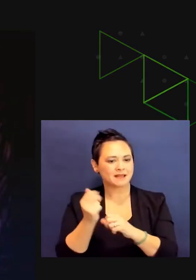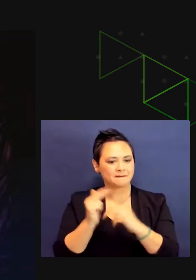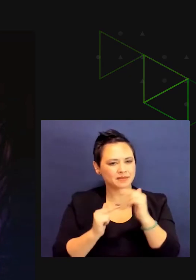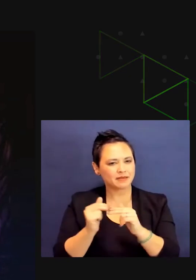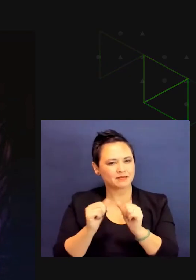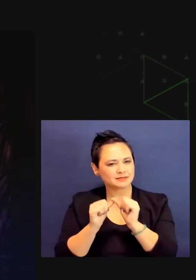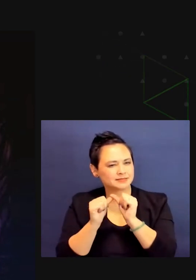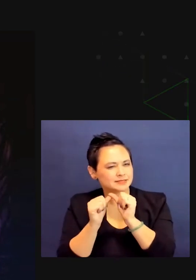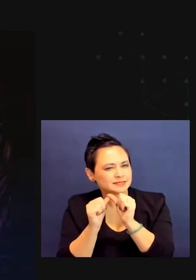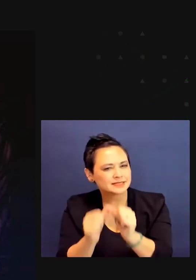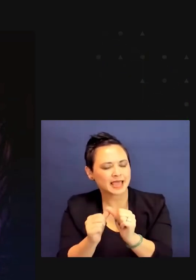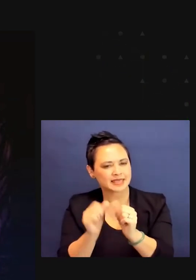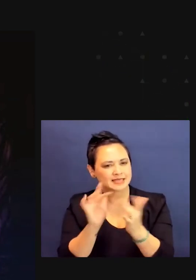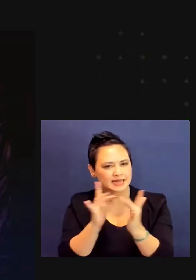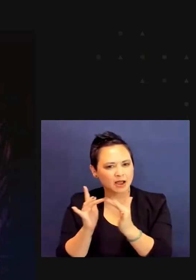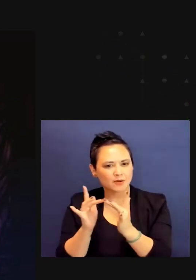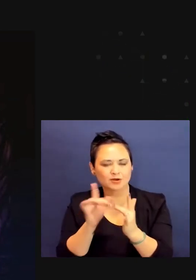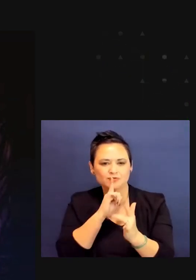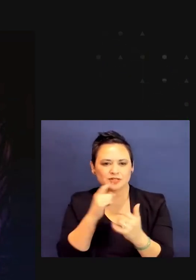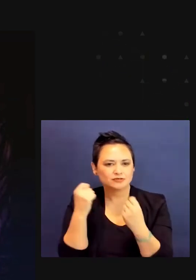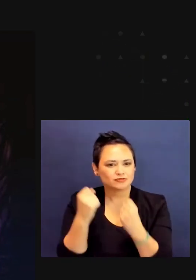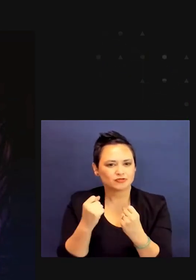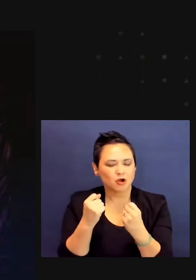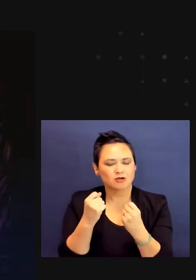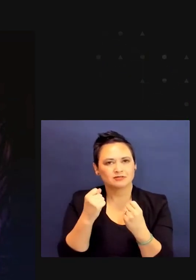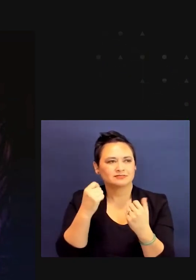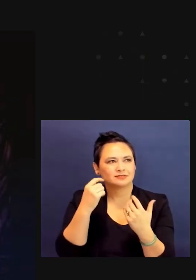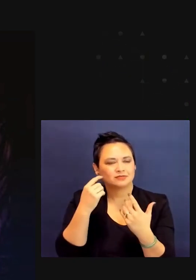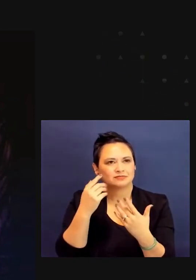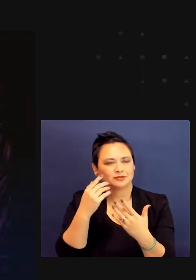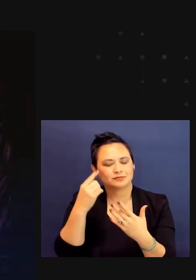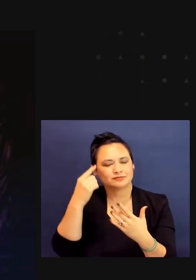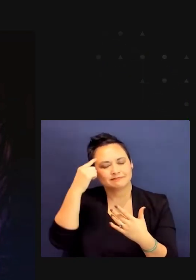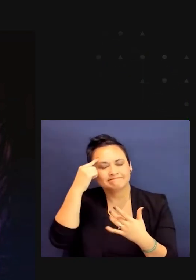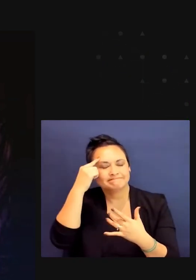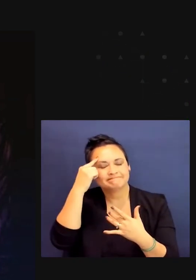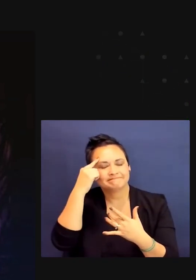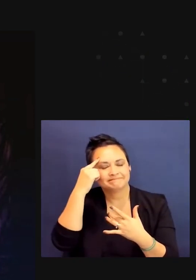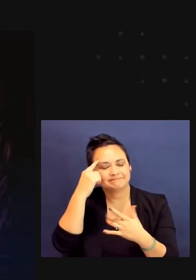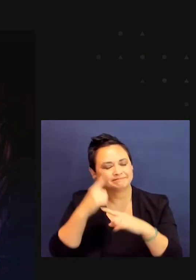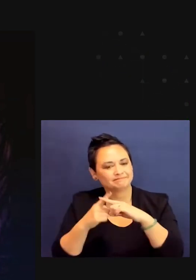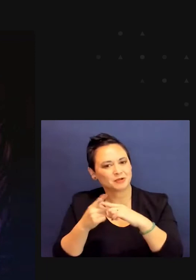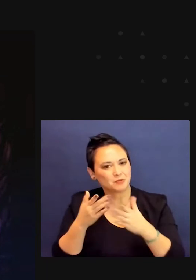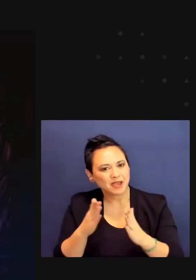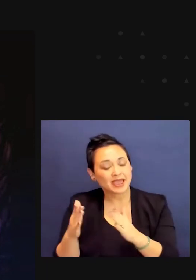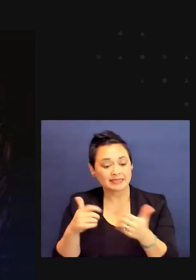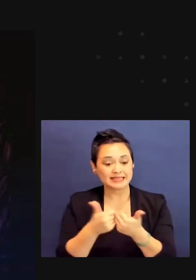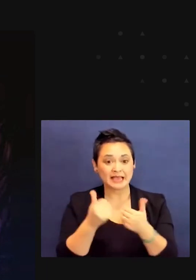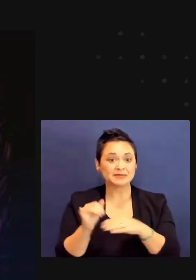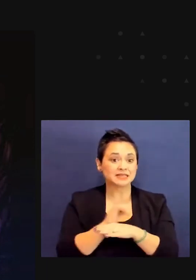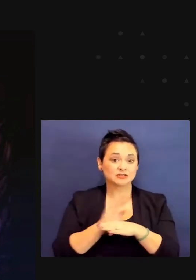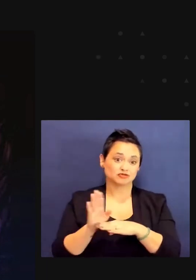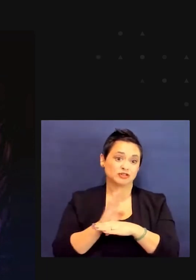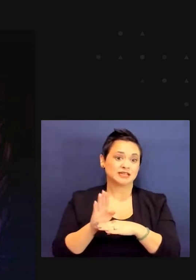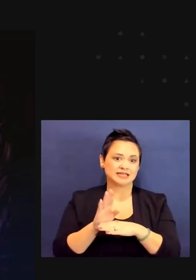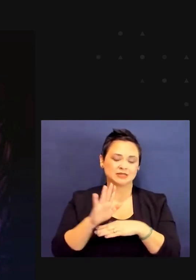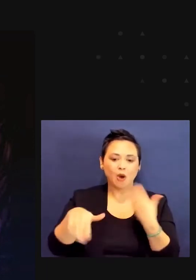In the games industry, it is all about the people. And studio manager is the best job you can possibly have.